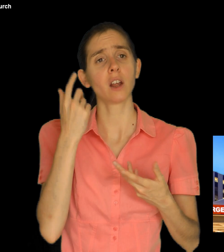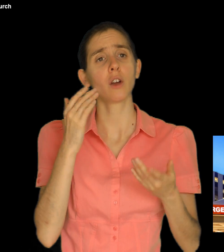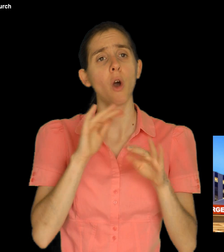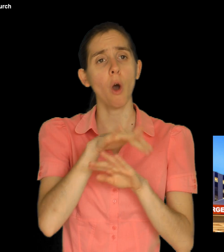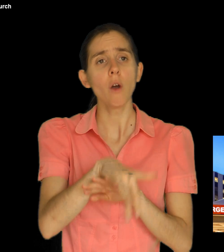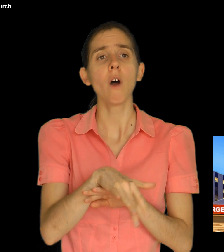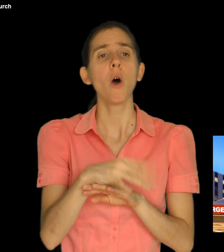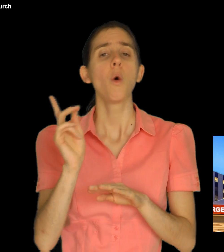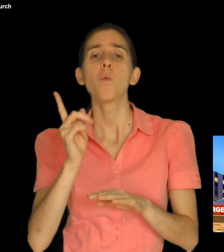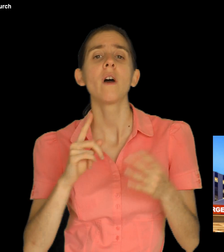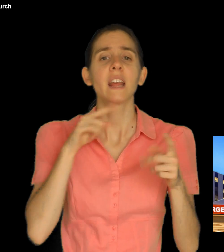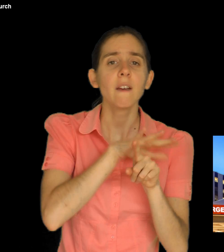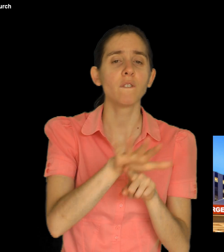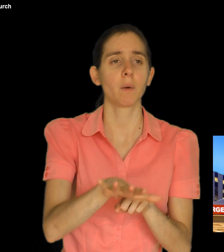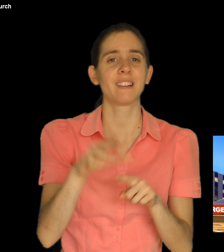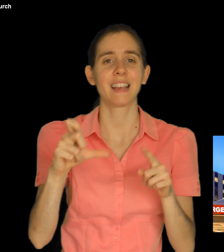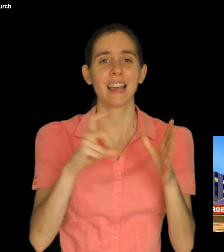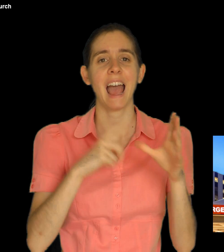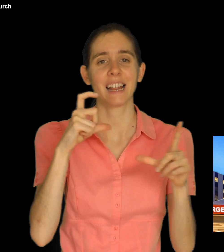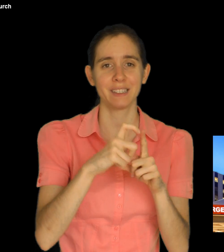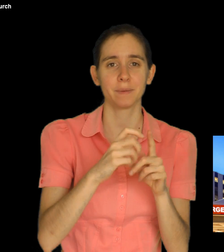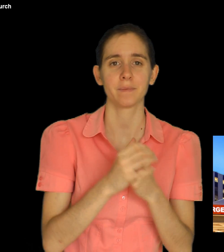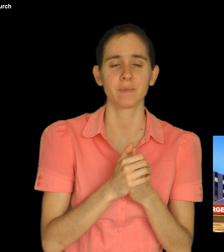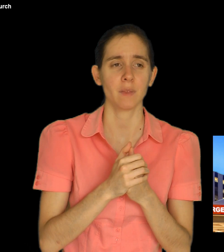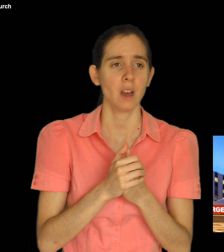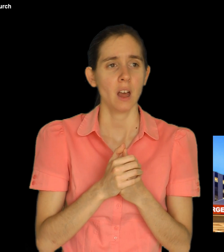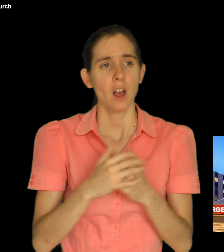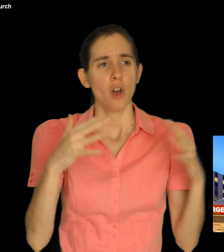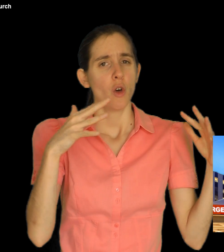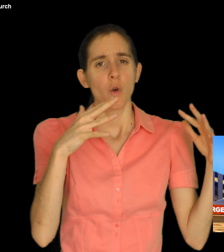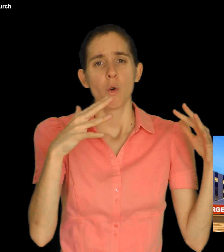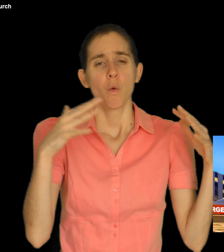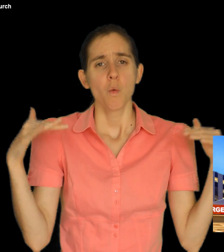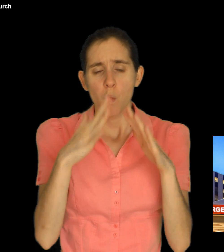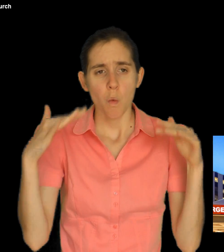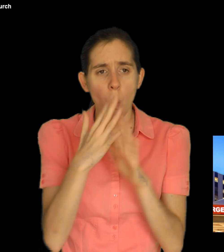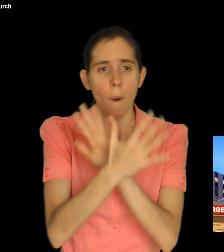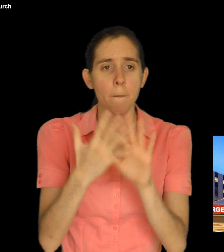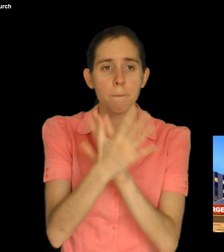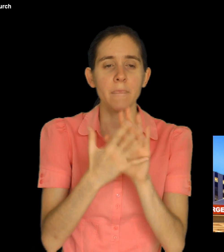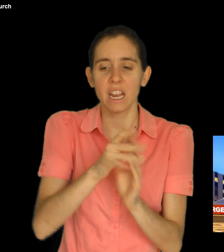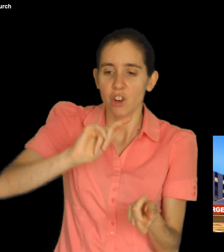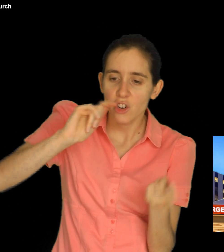the CAD process. The horrors and demands of war often caused changes in dietary